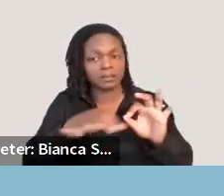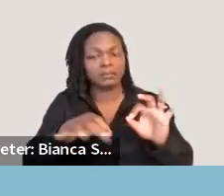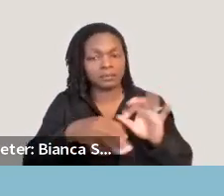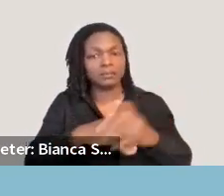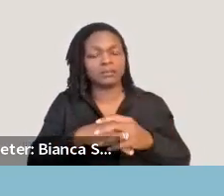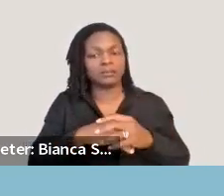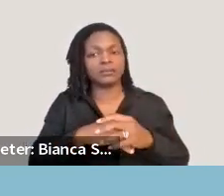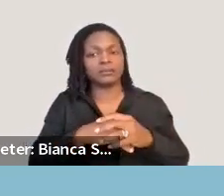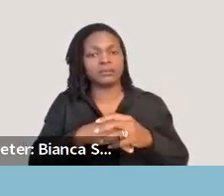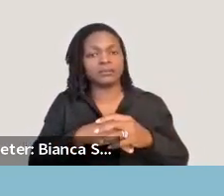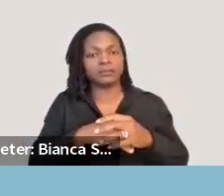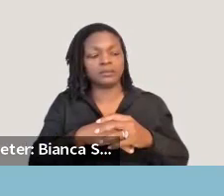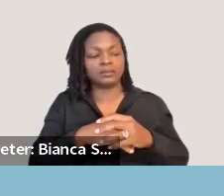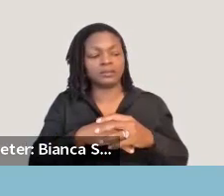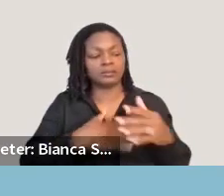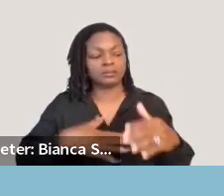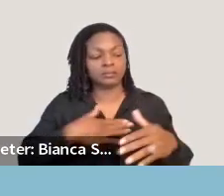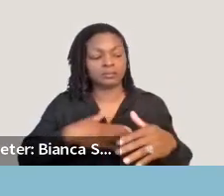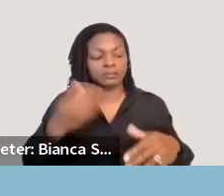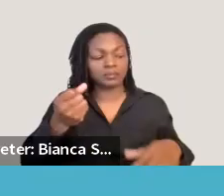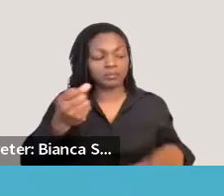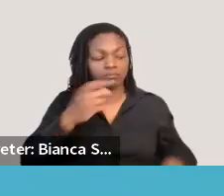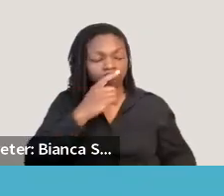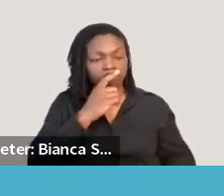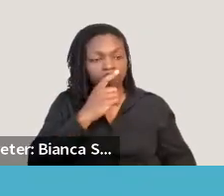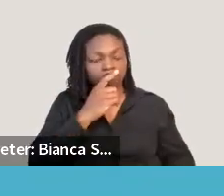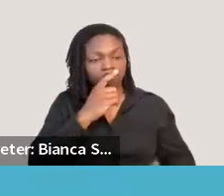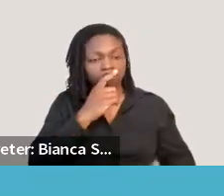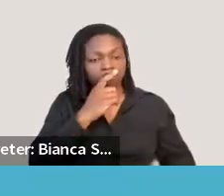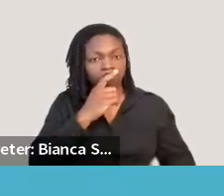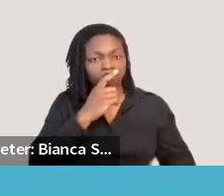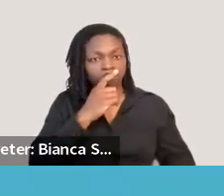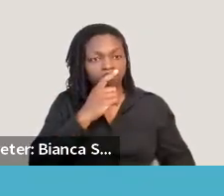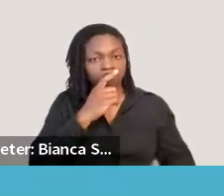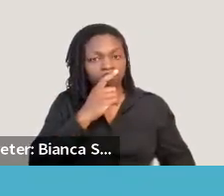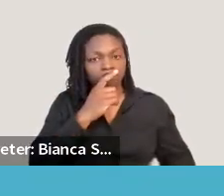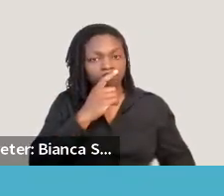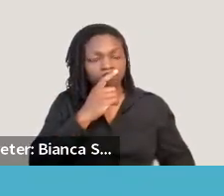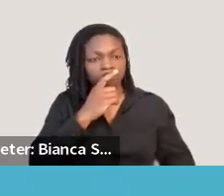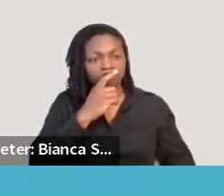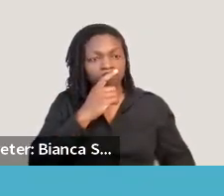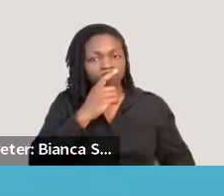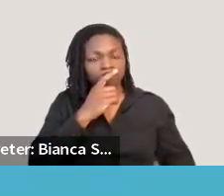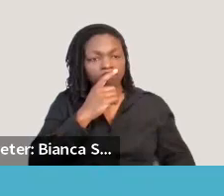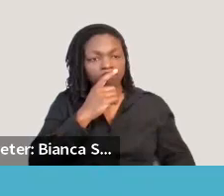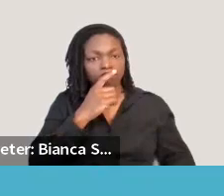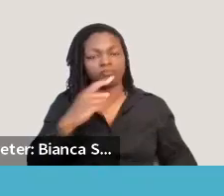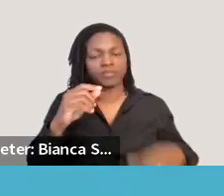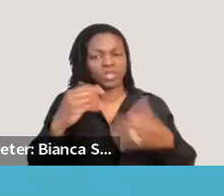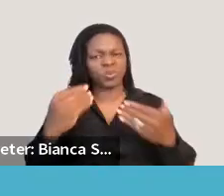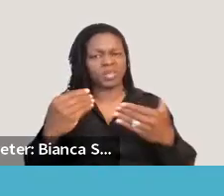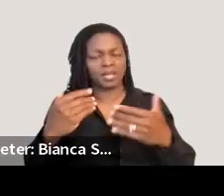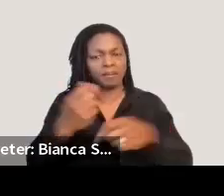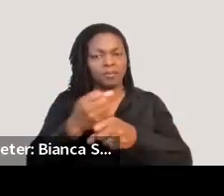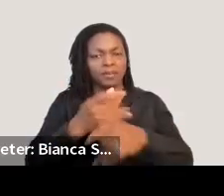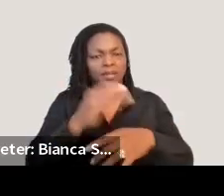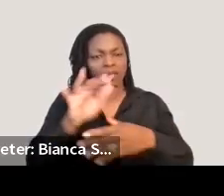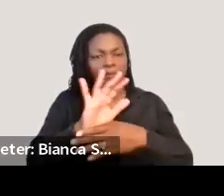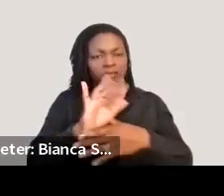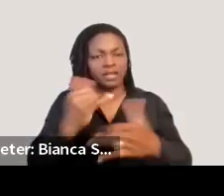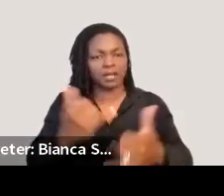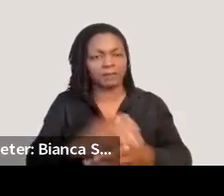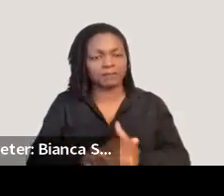So bear with me. 1 s, let me. Get this ready.